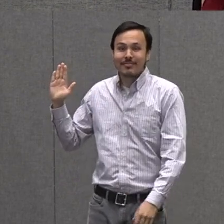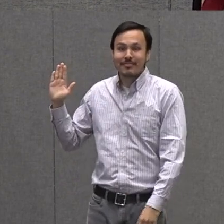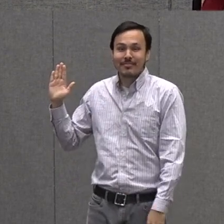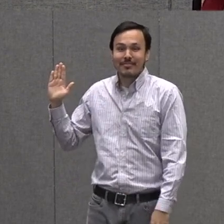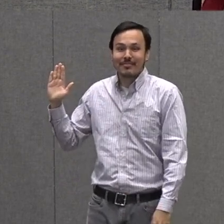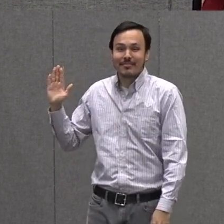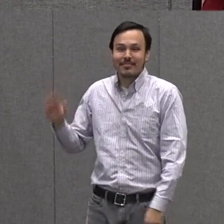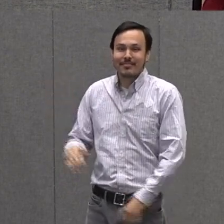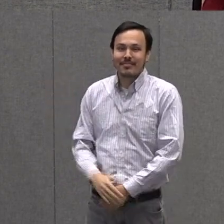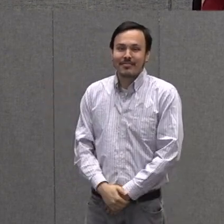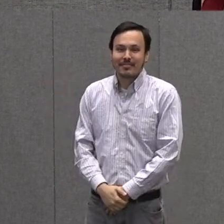Volunteer.